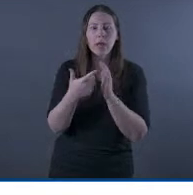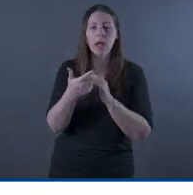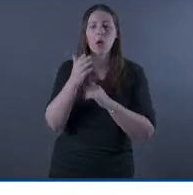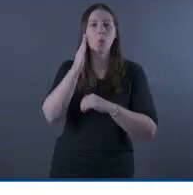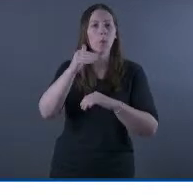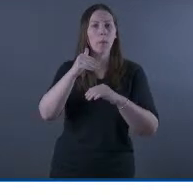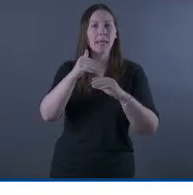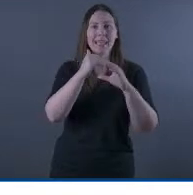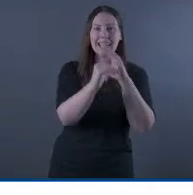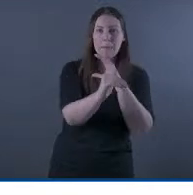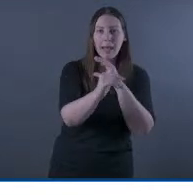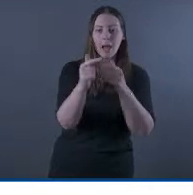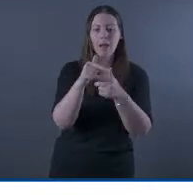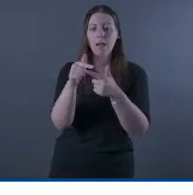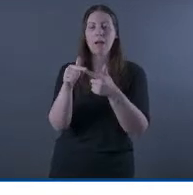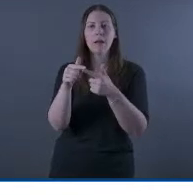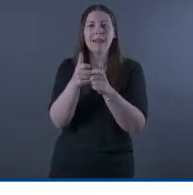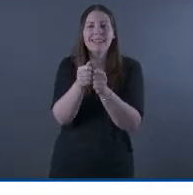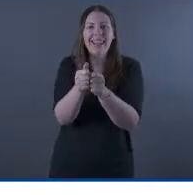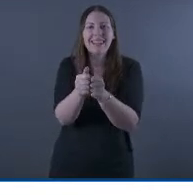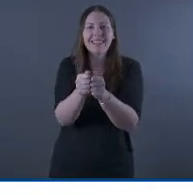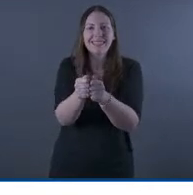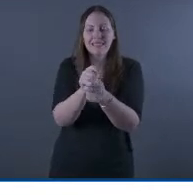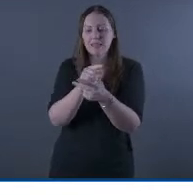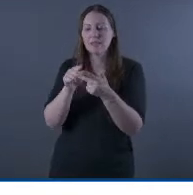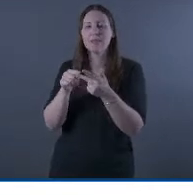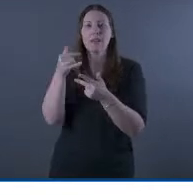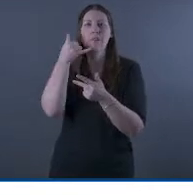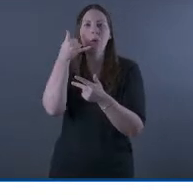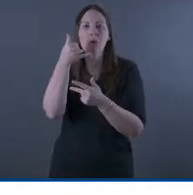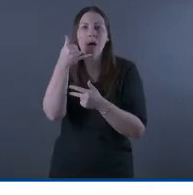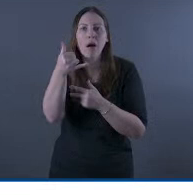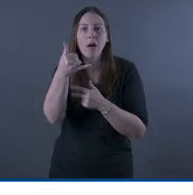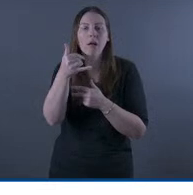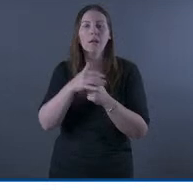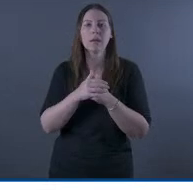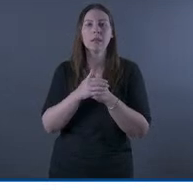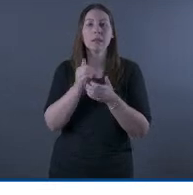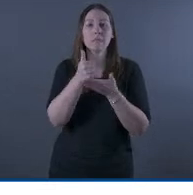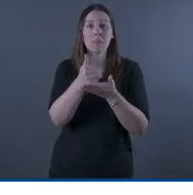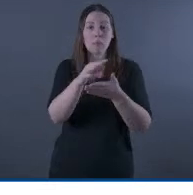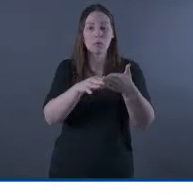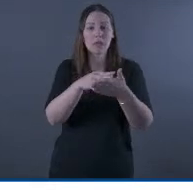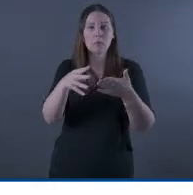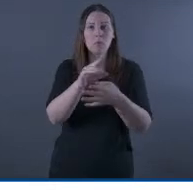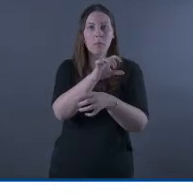or a phone call, so to help you schedule and you'll be able to schedule it either by phone.